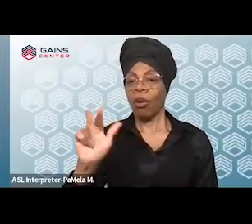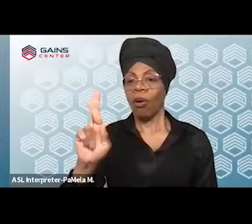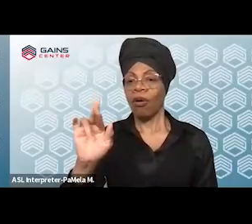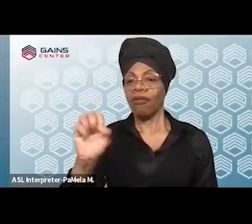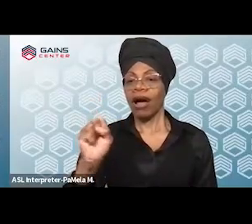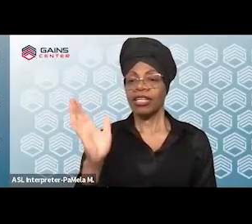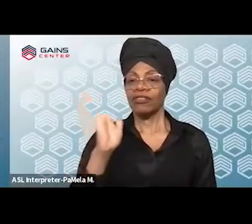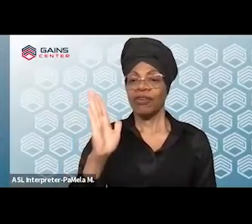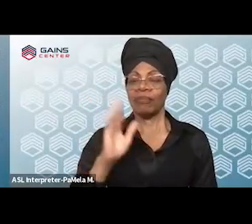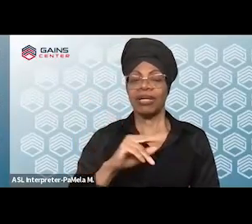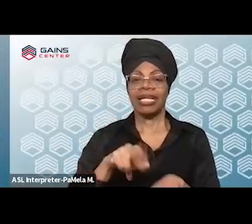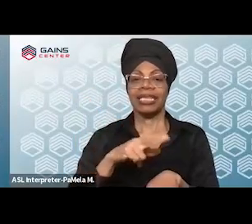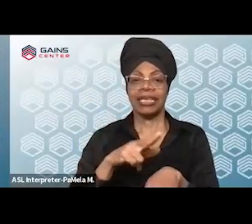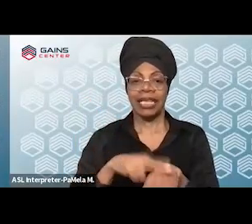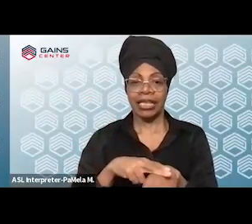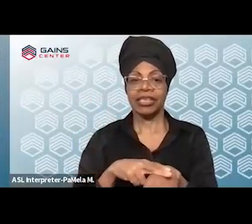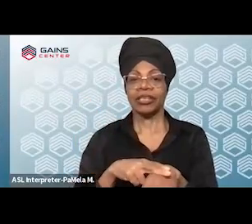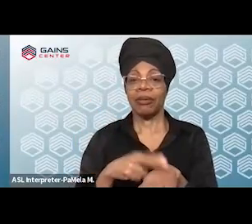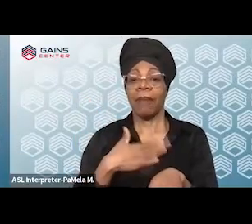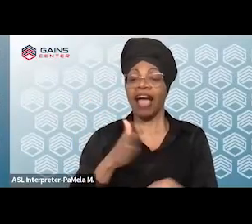of Drug Court Professionals, my former organization,